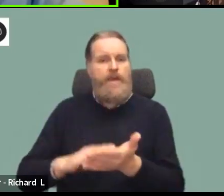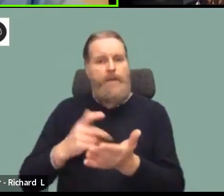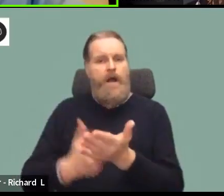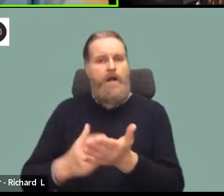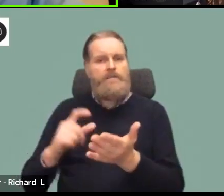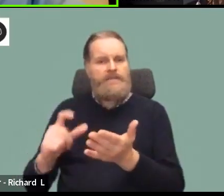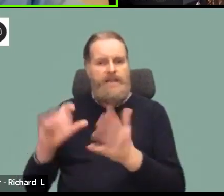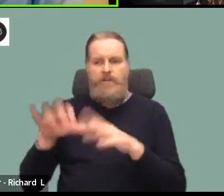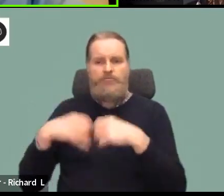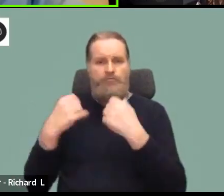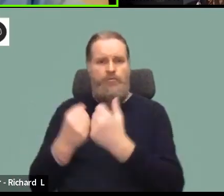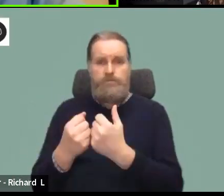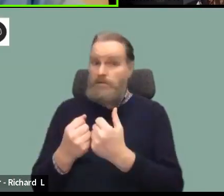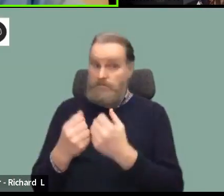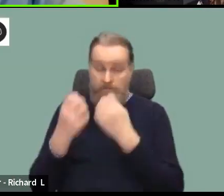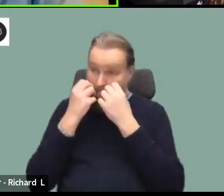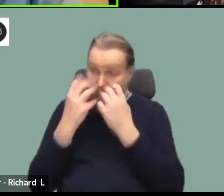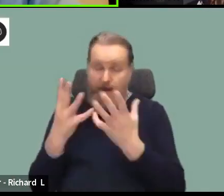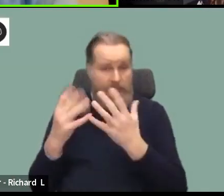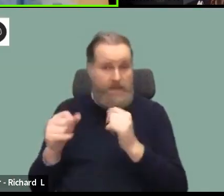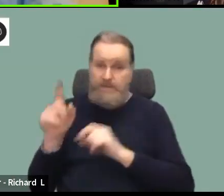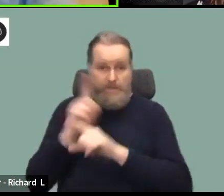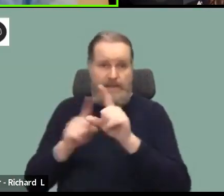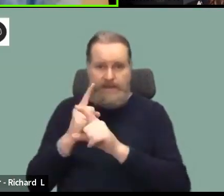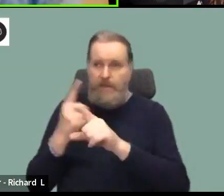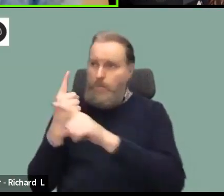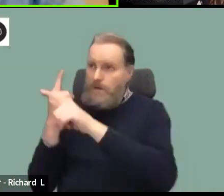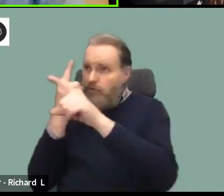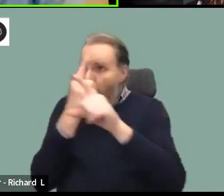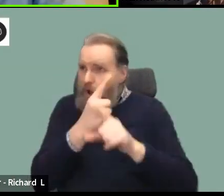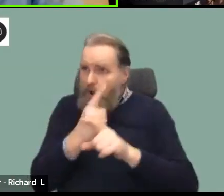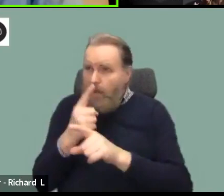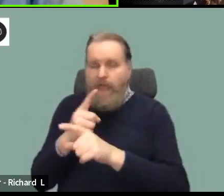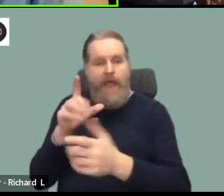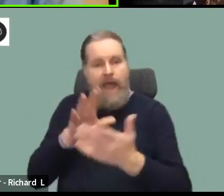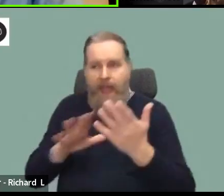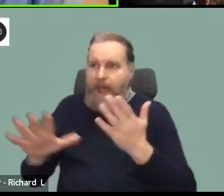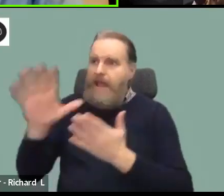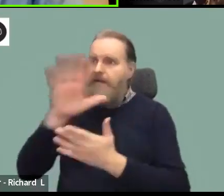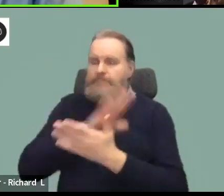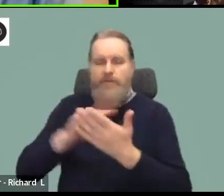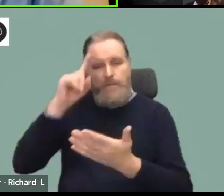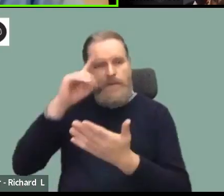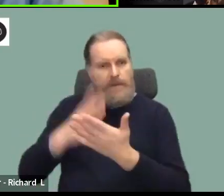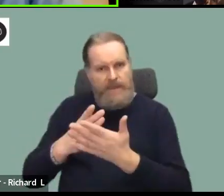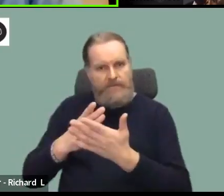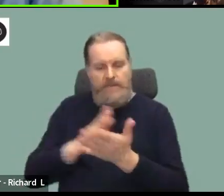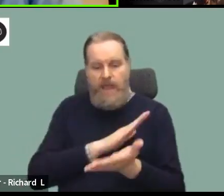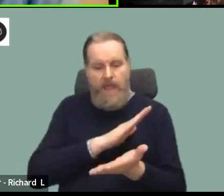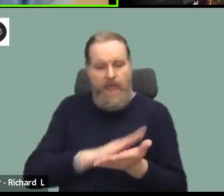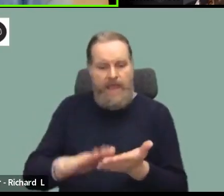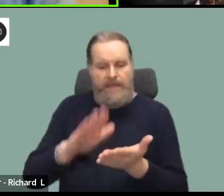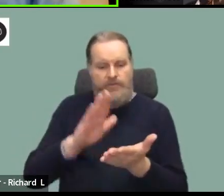positive Marcy group fantastic the positive meeting. where we where we discussed the valid we discussed the rebalance everybody believes that it's essential that that it's essential that he